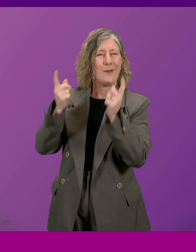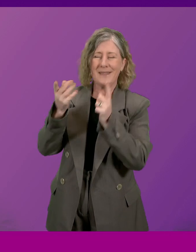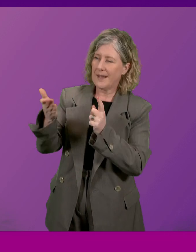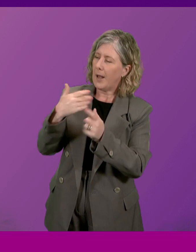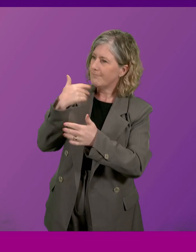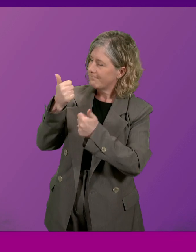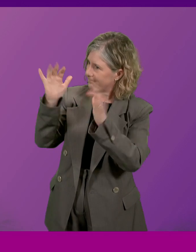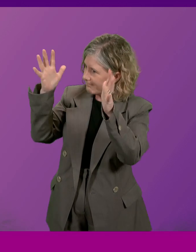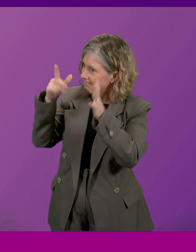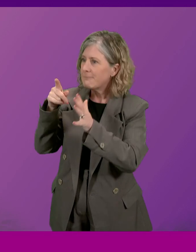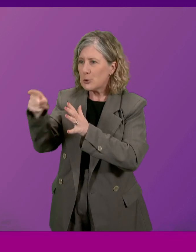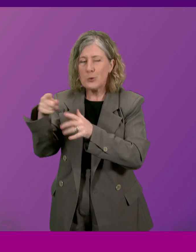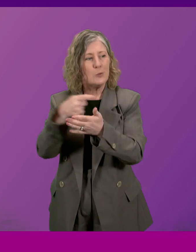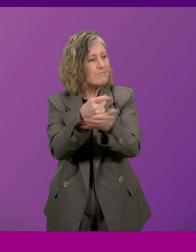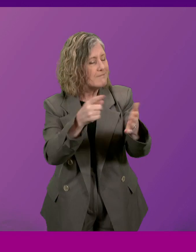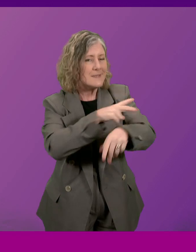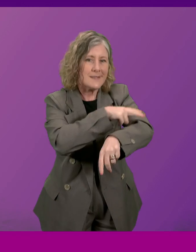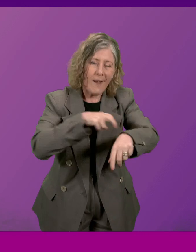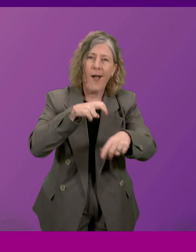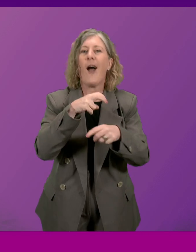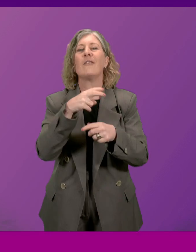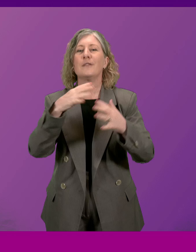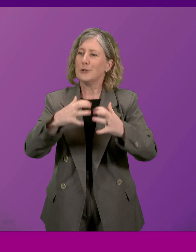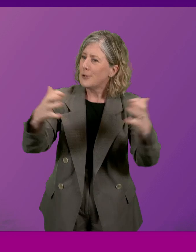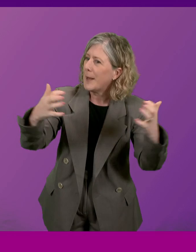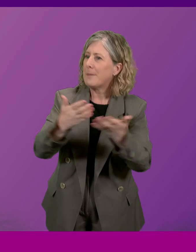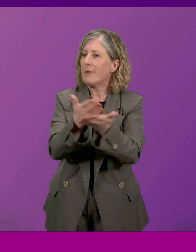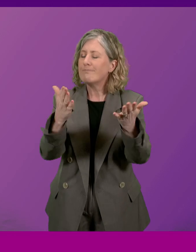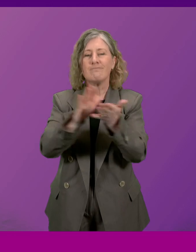and members across the chamber, all the best for the festive season, and a good new year.